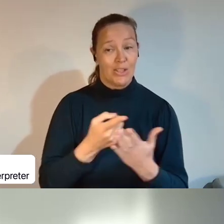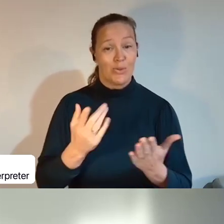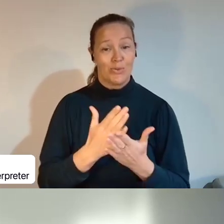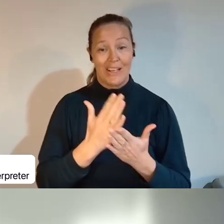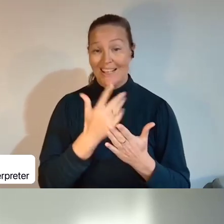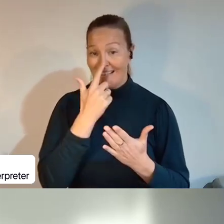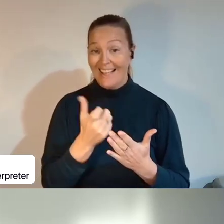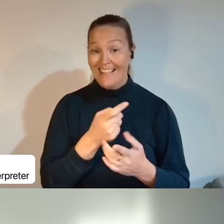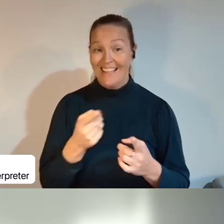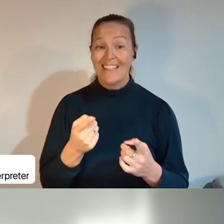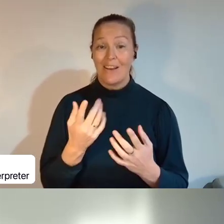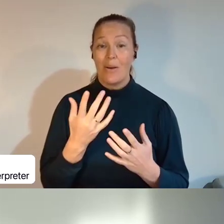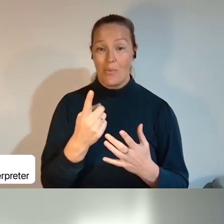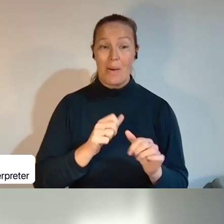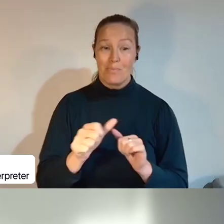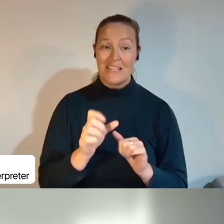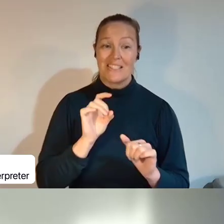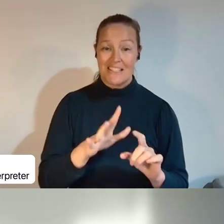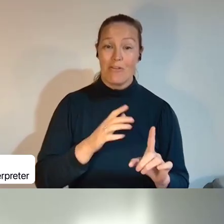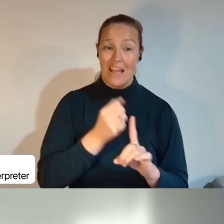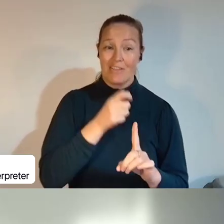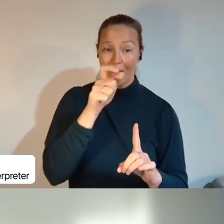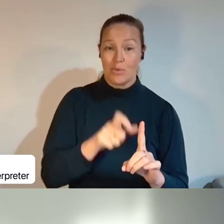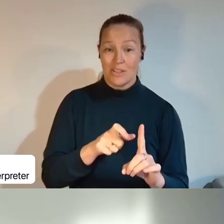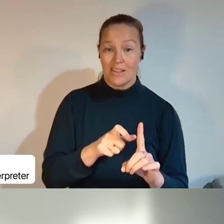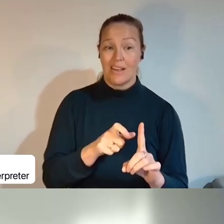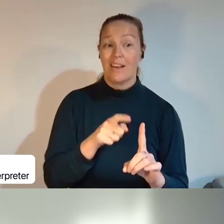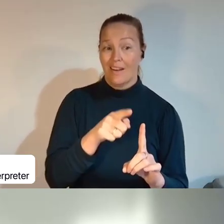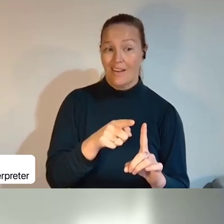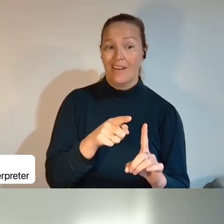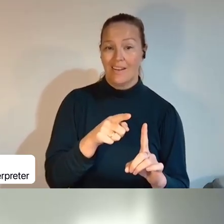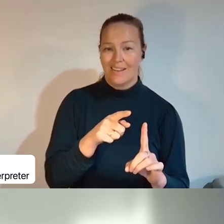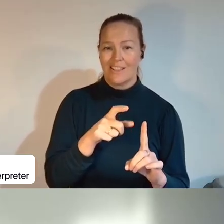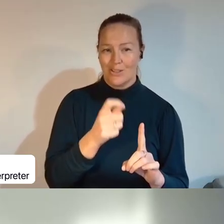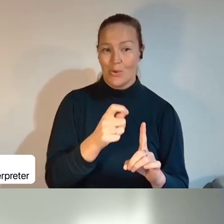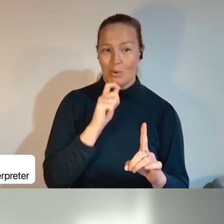hear from one of the best self advocates in New Zealand in about 3 minutes. But outside of the ID